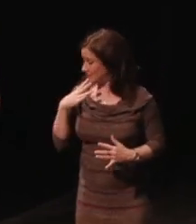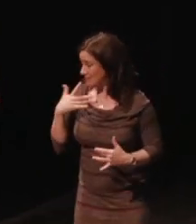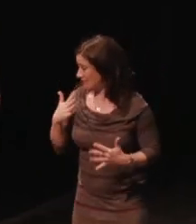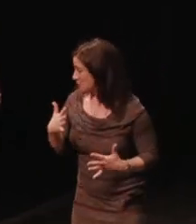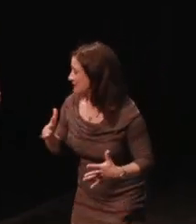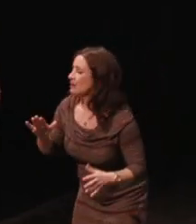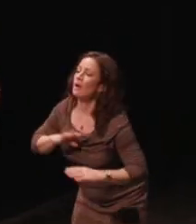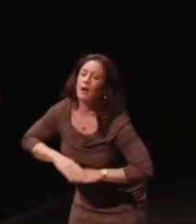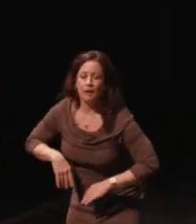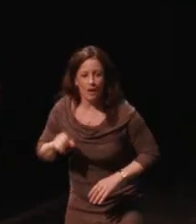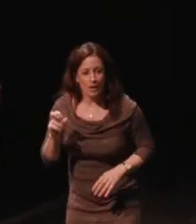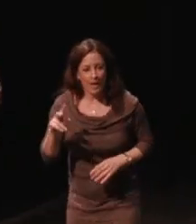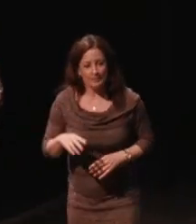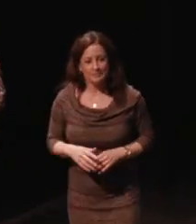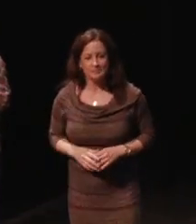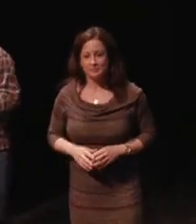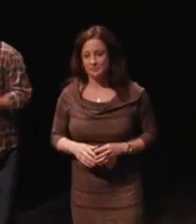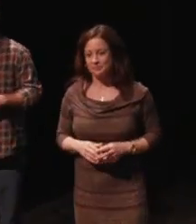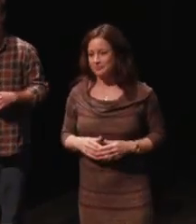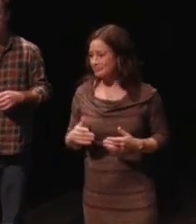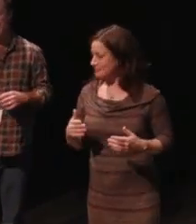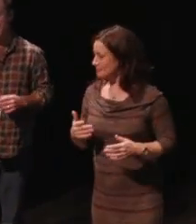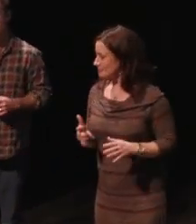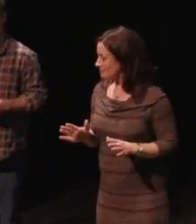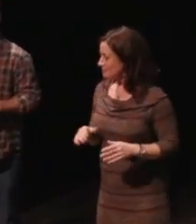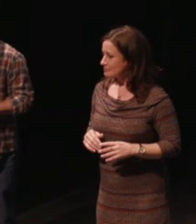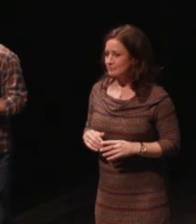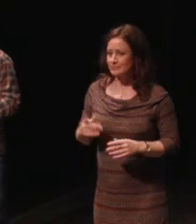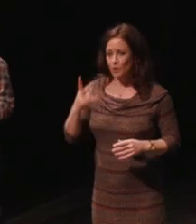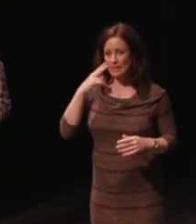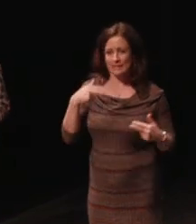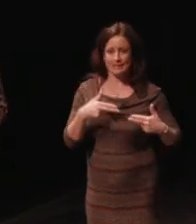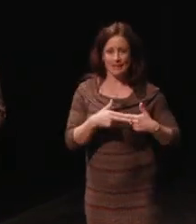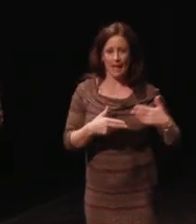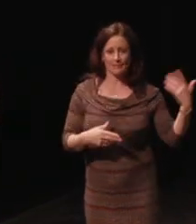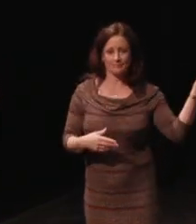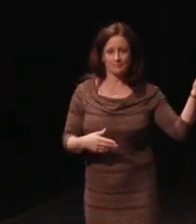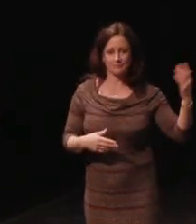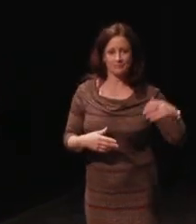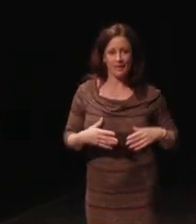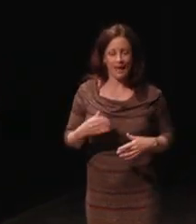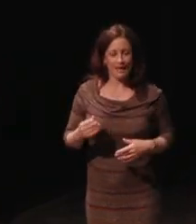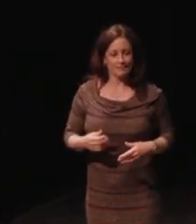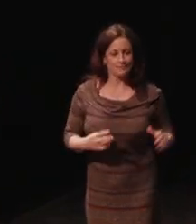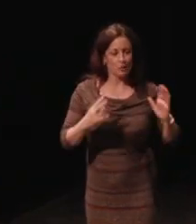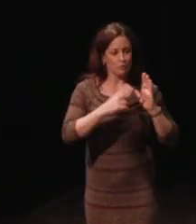We have. Yes. In a good place. Yes as you can see the slides, it goes later.